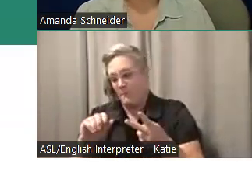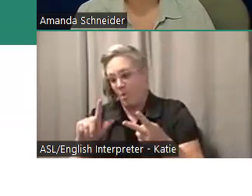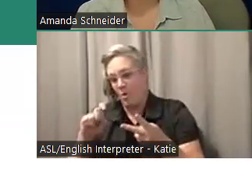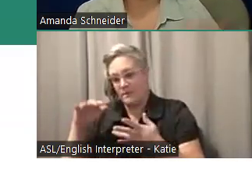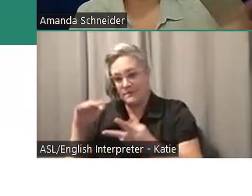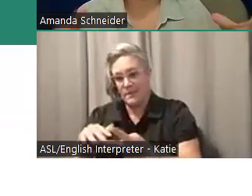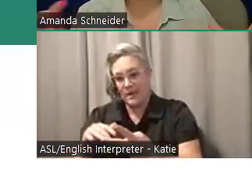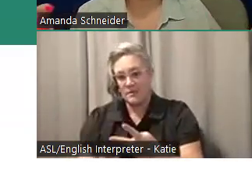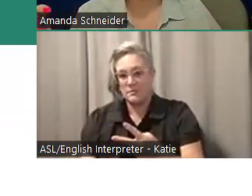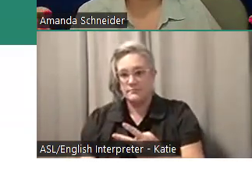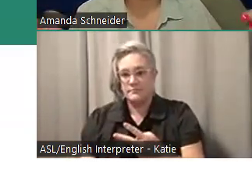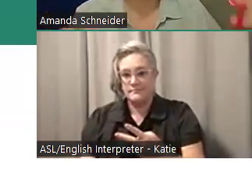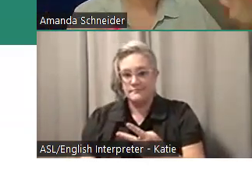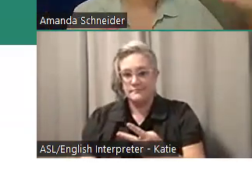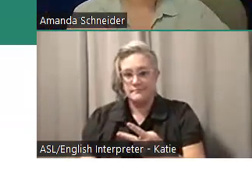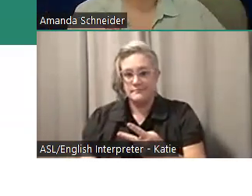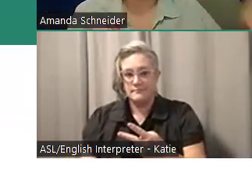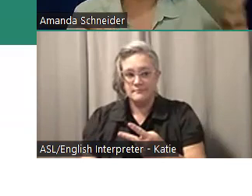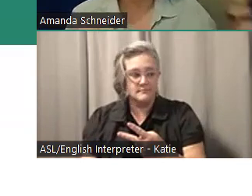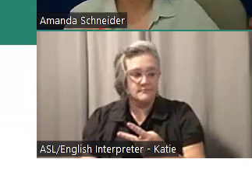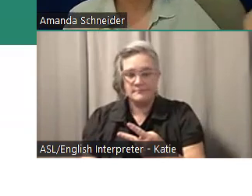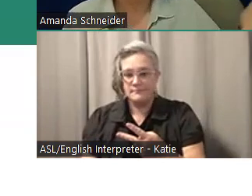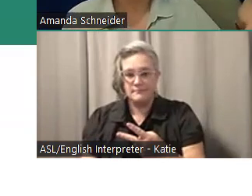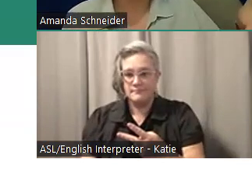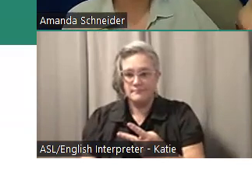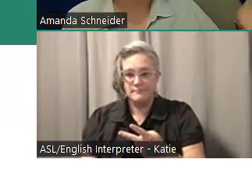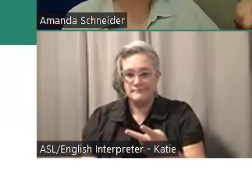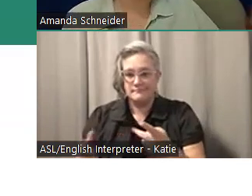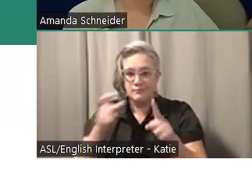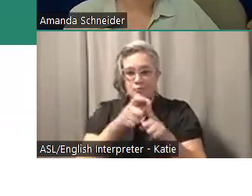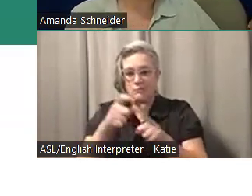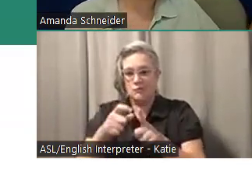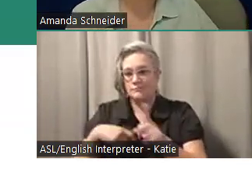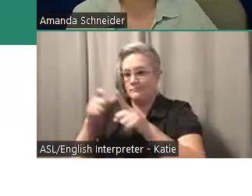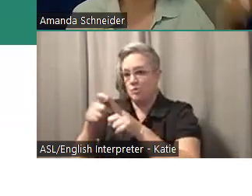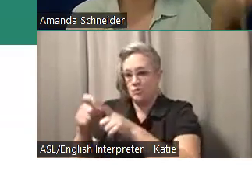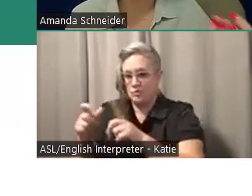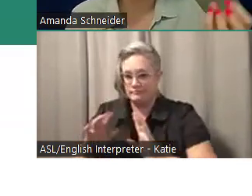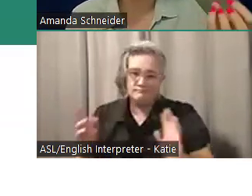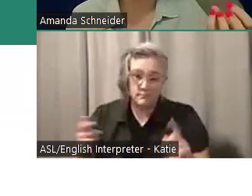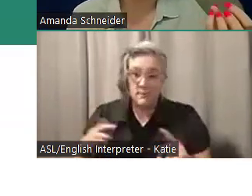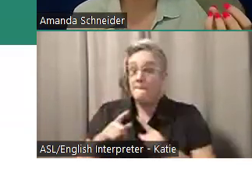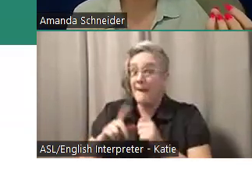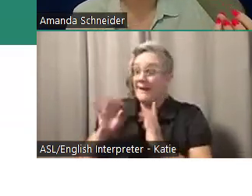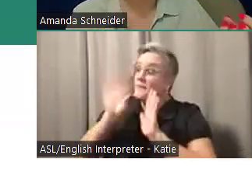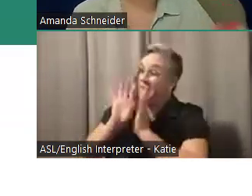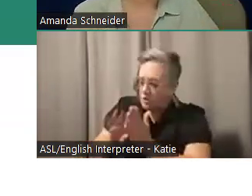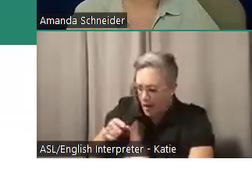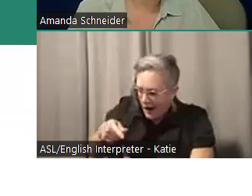You might not… if you can pick out everything from the pictures, you get some more details.